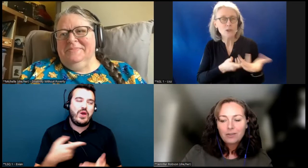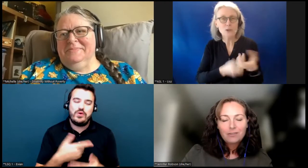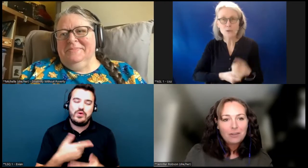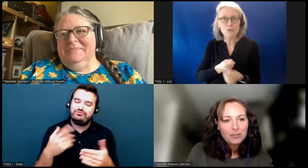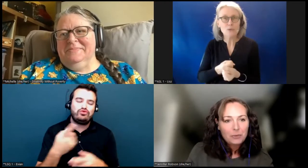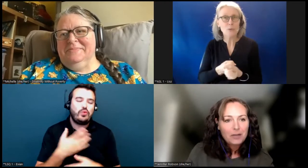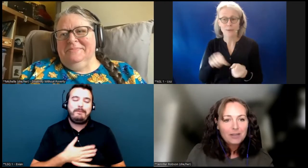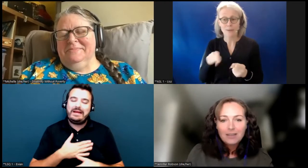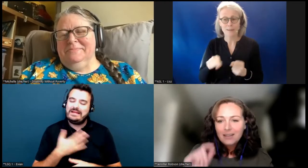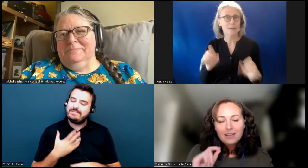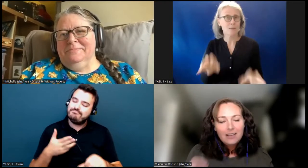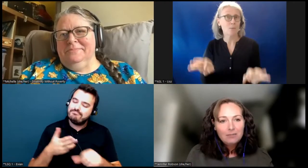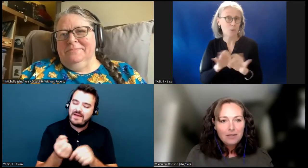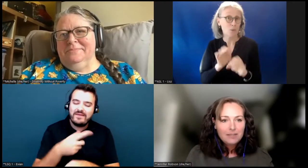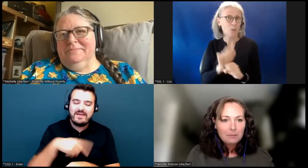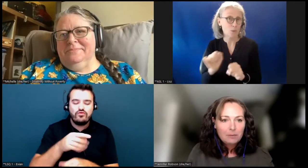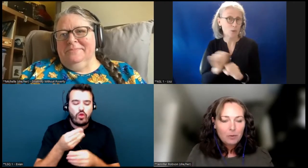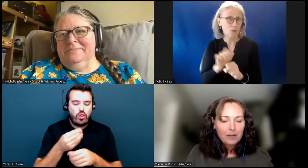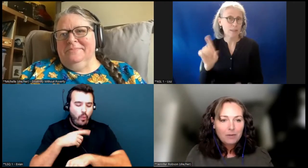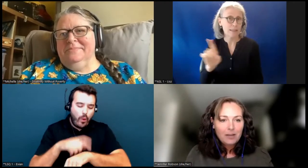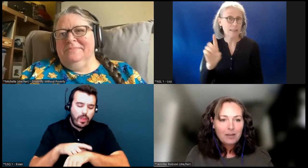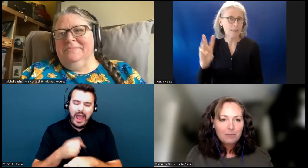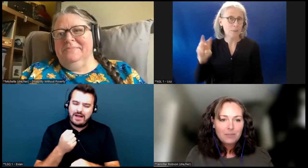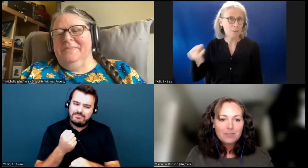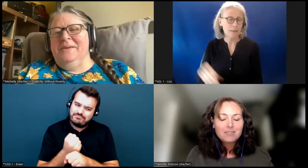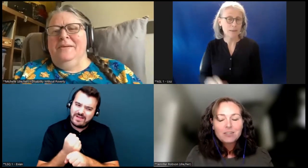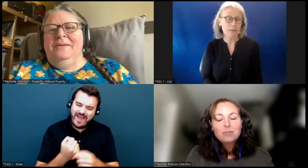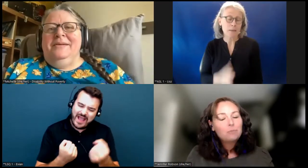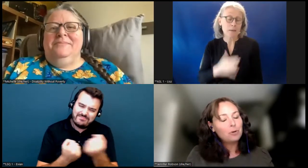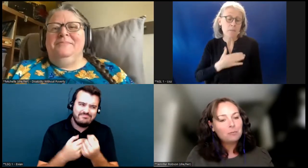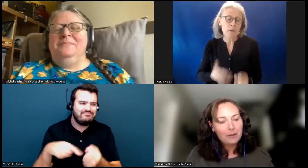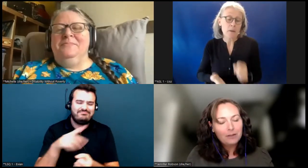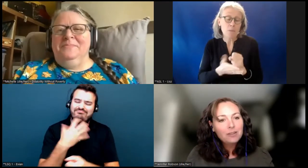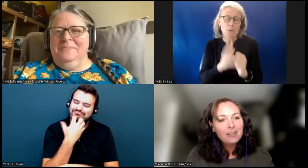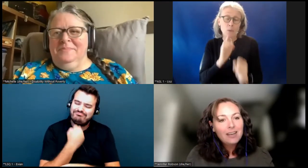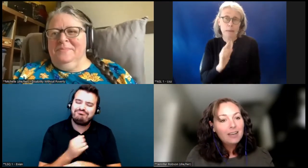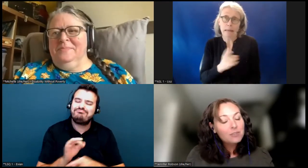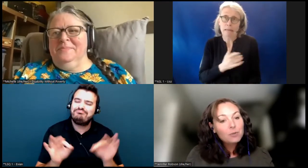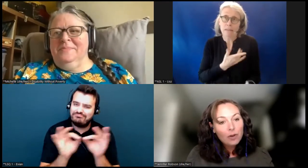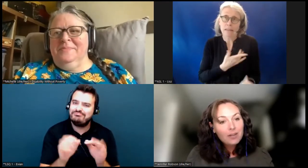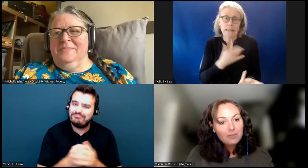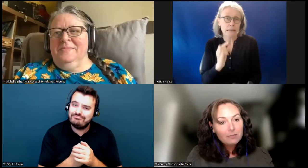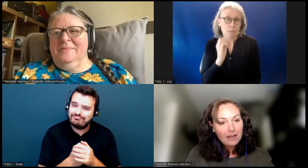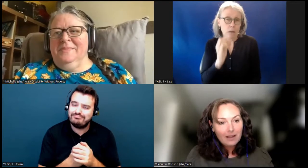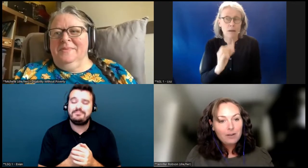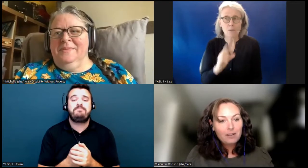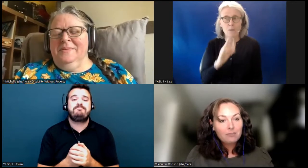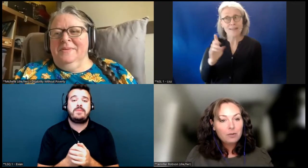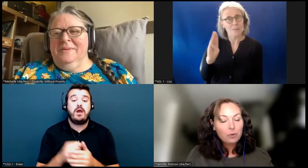YOU ARE DOING IN SOME SMALL WAY. THIS IS SUCH AN IMPORTANT BILL AND WOULD NOT EVEN BE HAPPENING